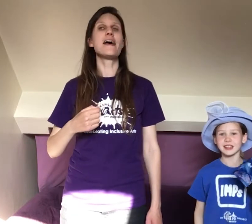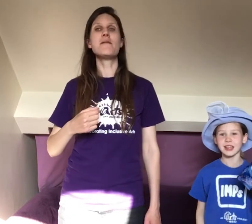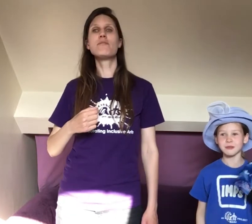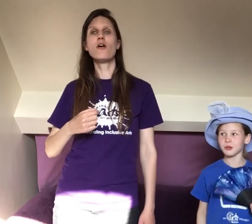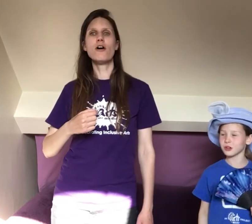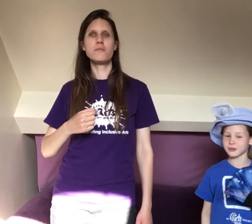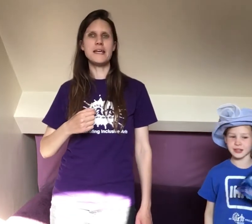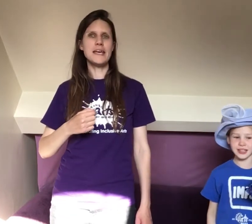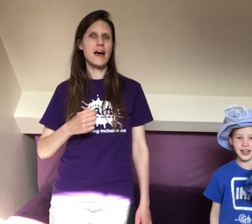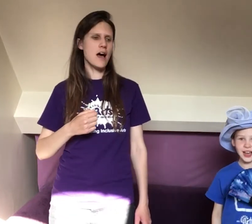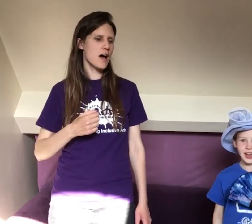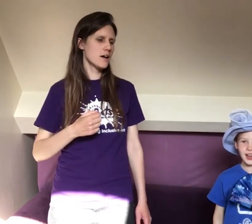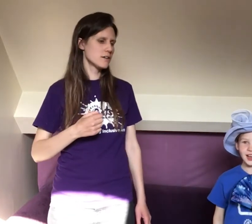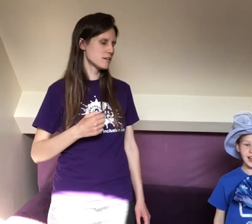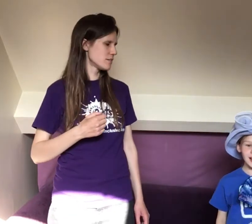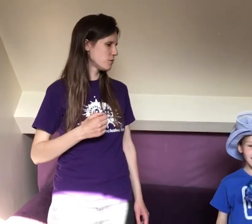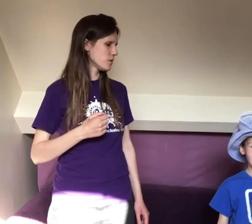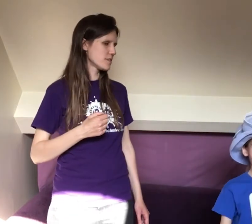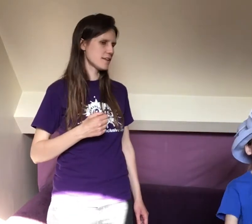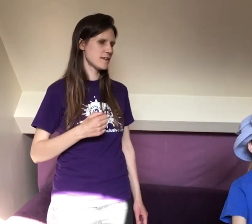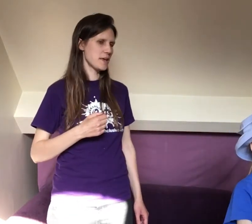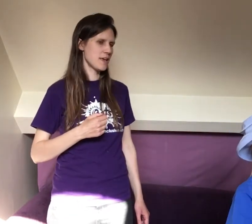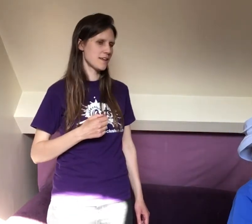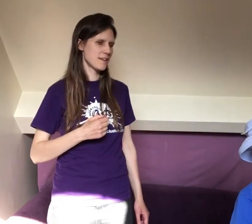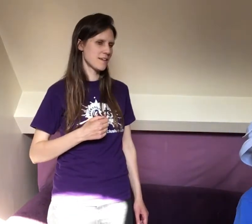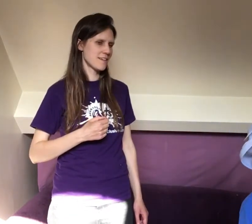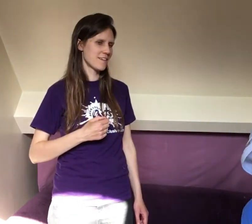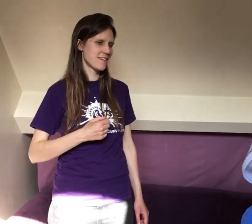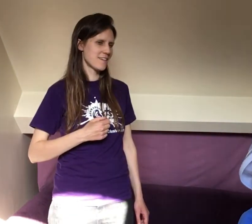They brought me a… Ooo what’s next Immy?